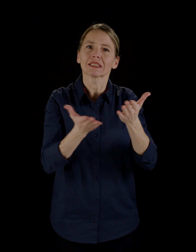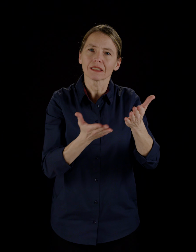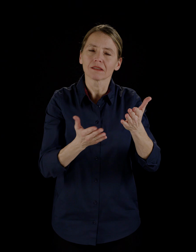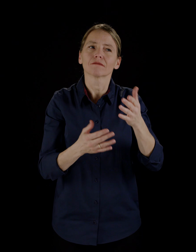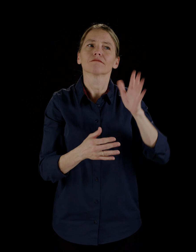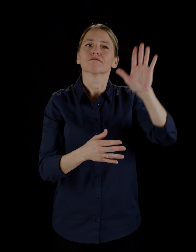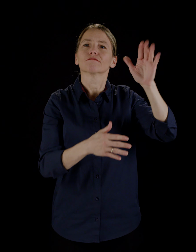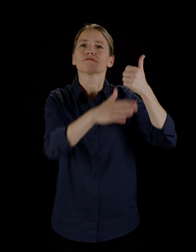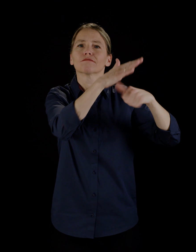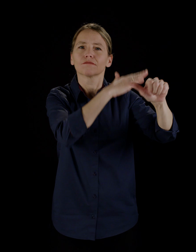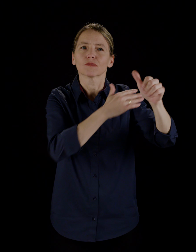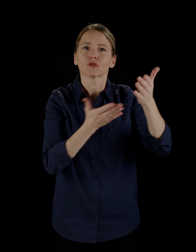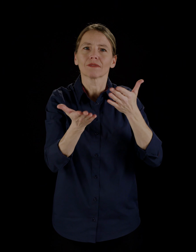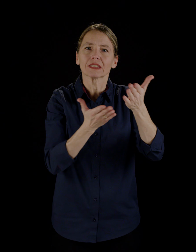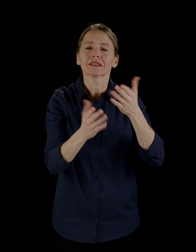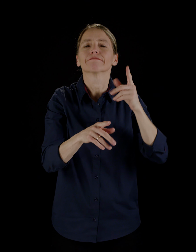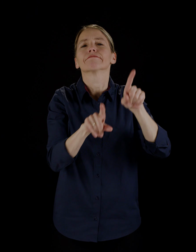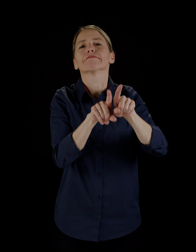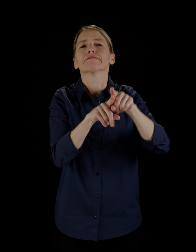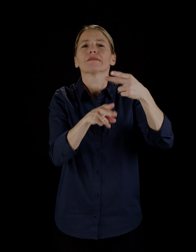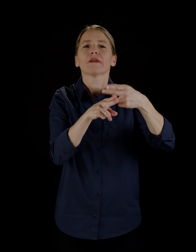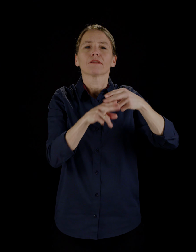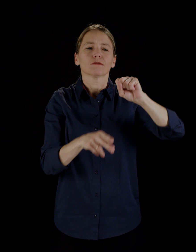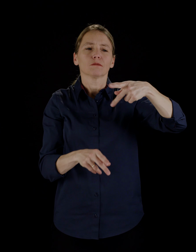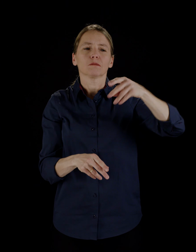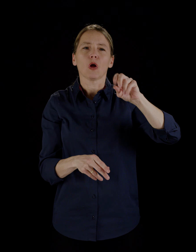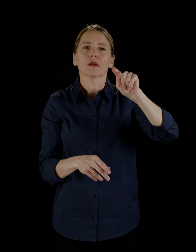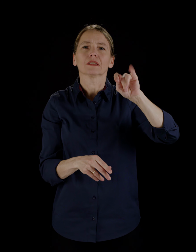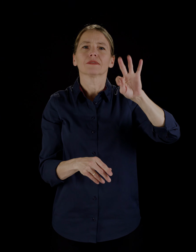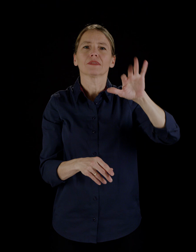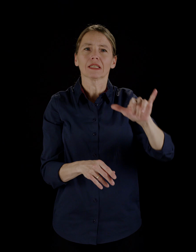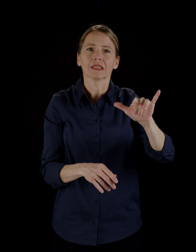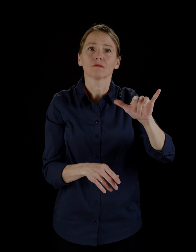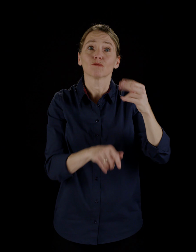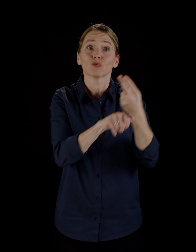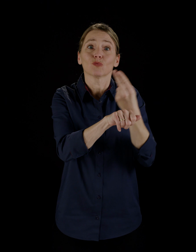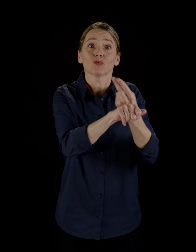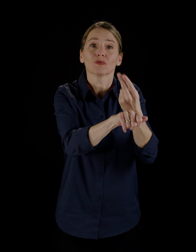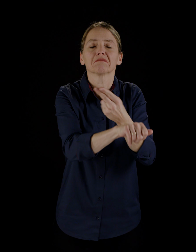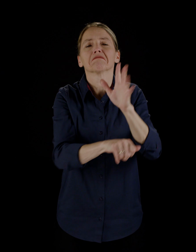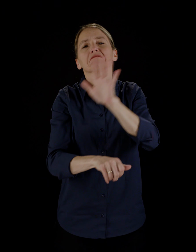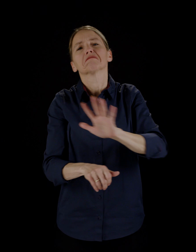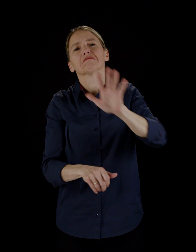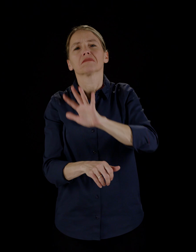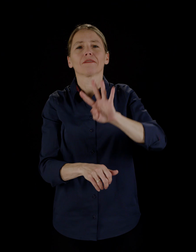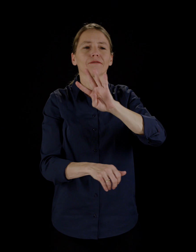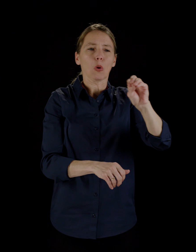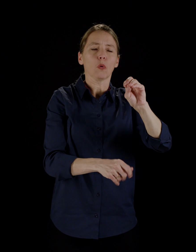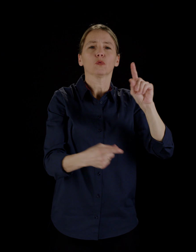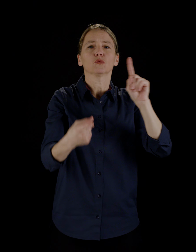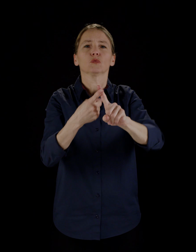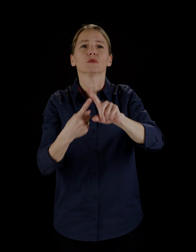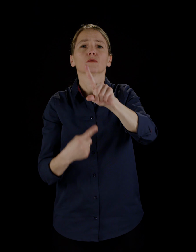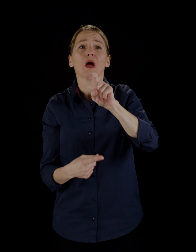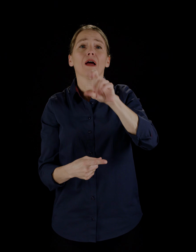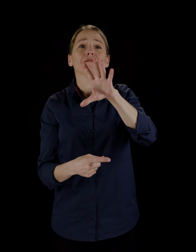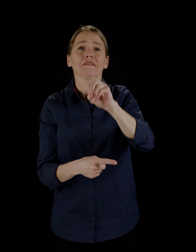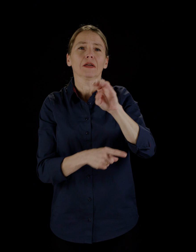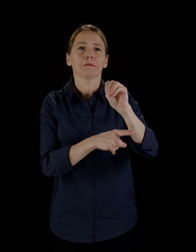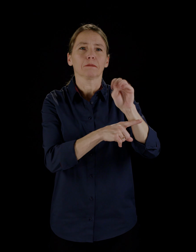like Spotify use approximately 40 MB to 150 MB per hour. To understand how much data a